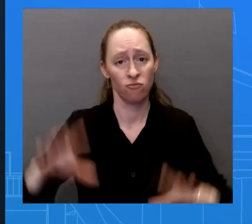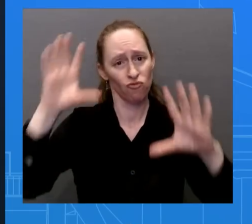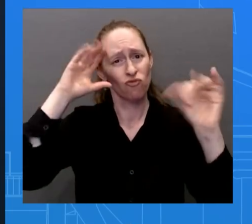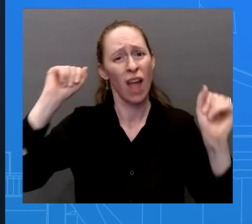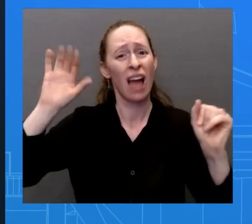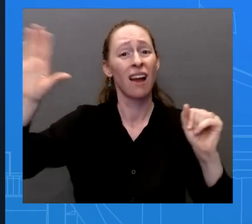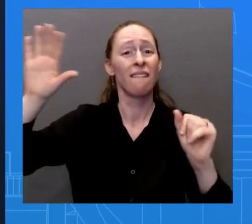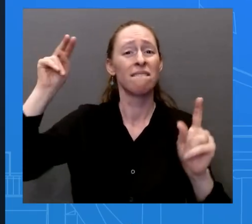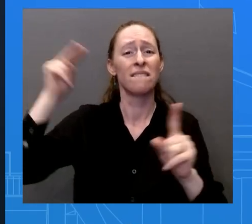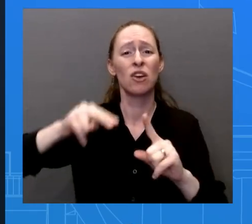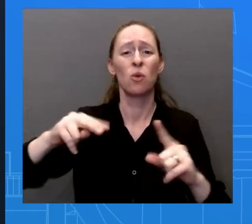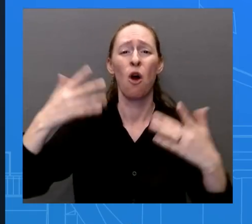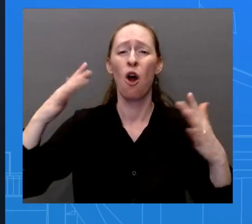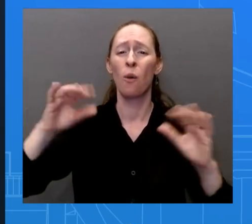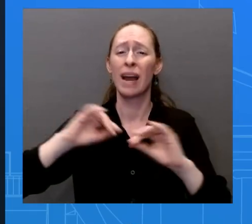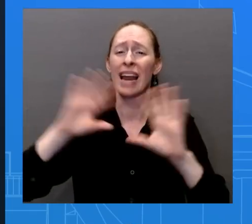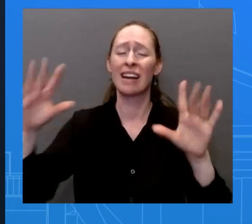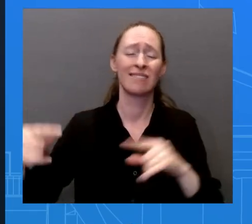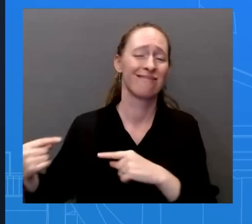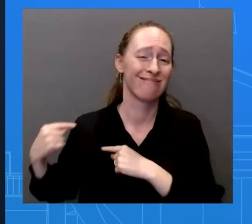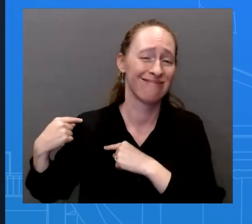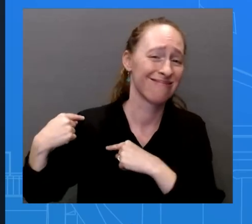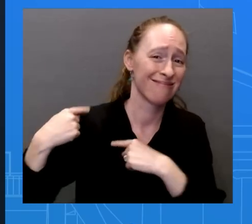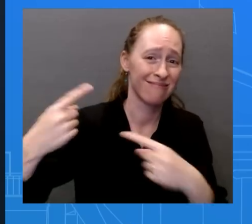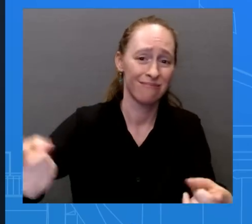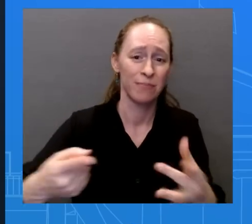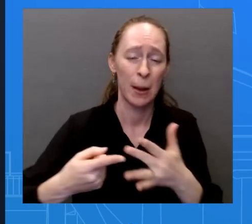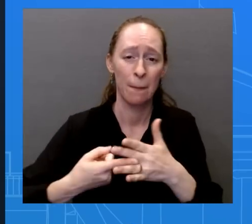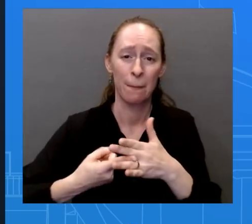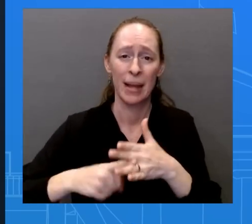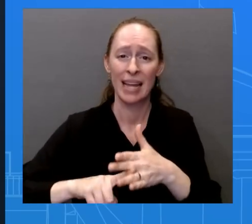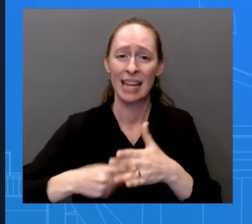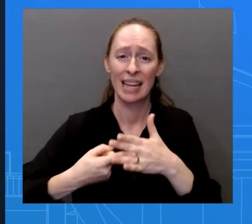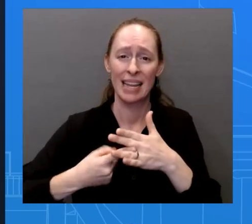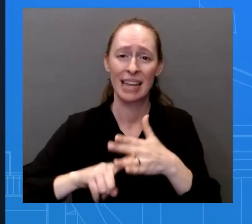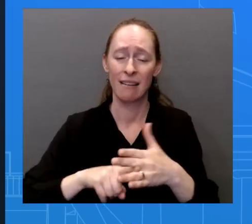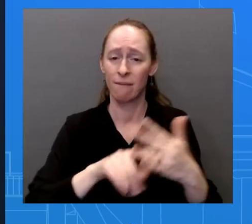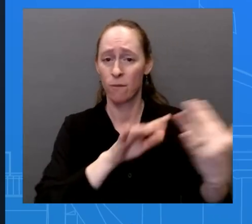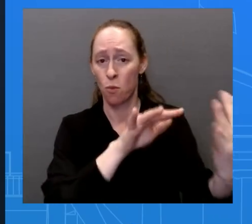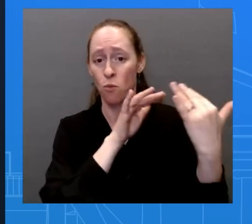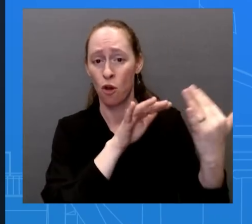And so this action that they took, this decision that OPEC+ made last week